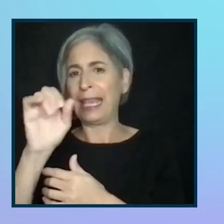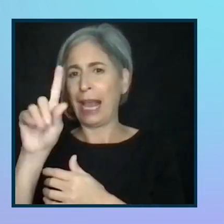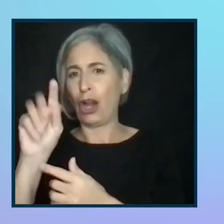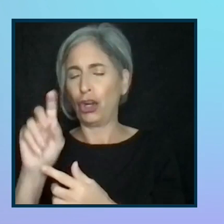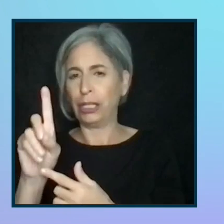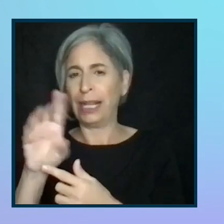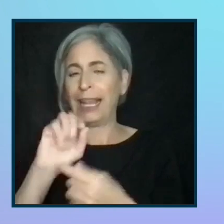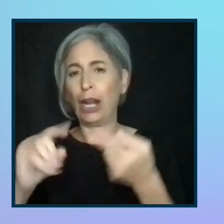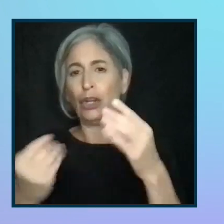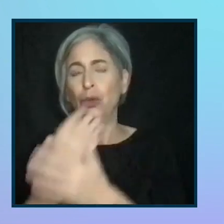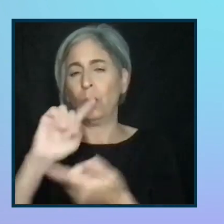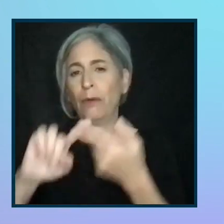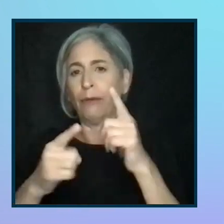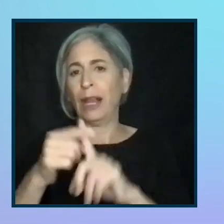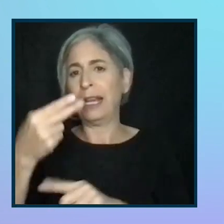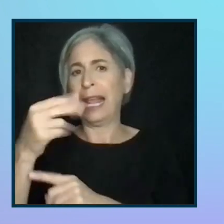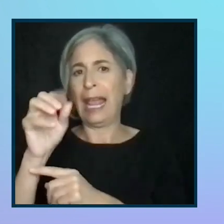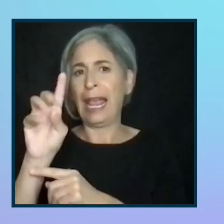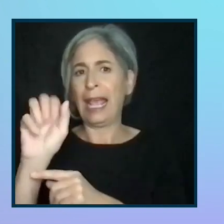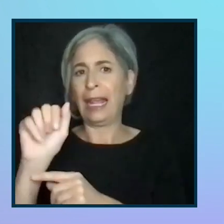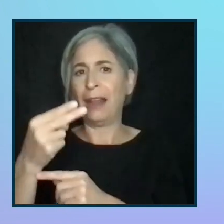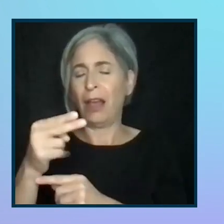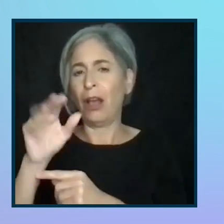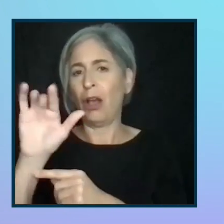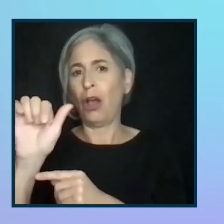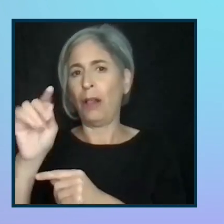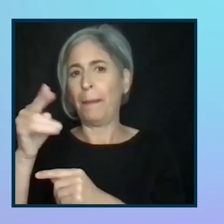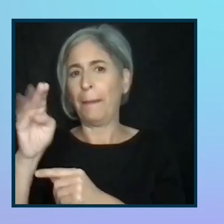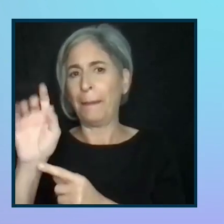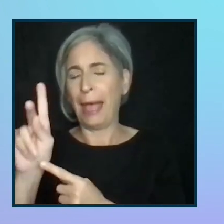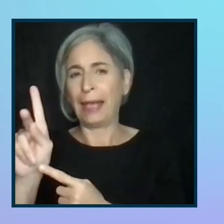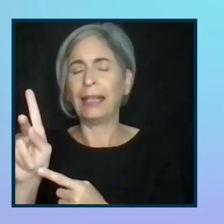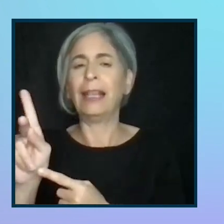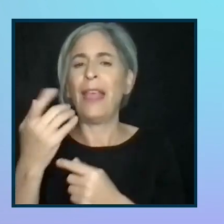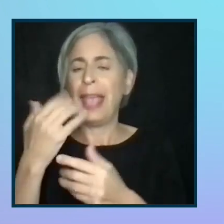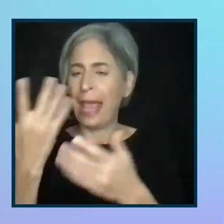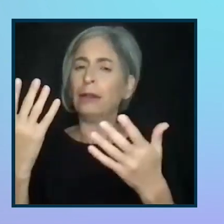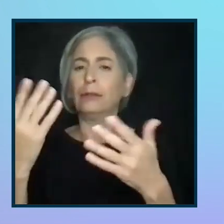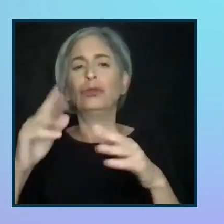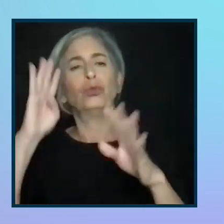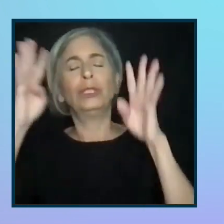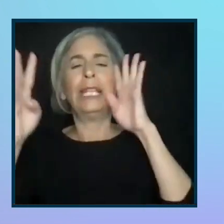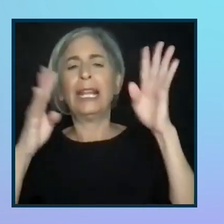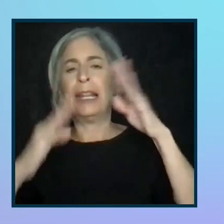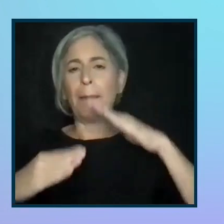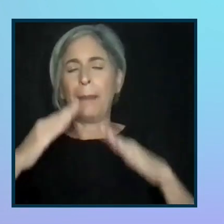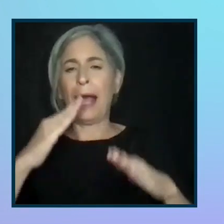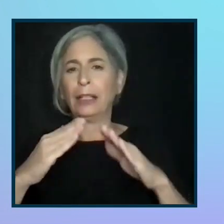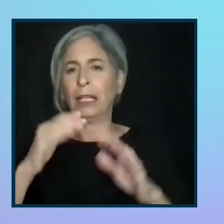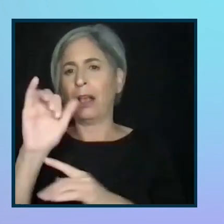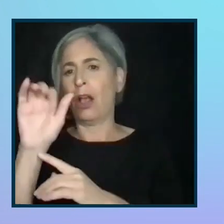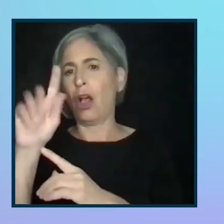who is a lead engineer, and she created other accessibility related bots, such as out text reminder, an out text crew,